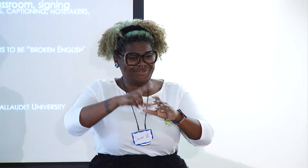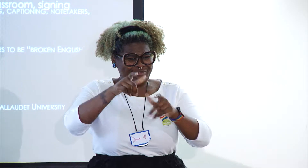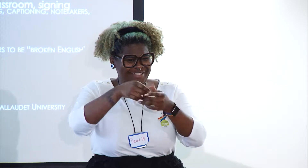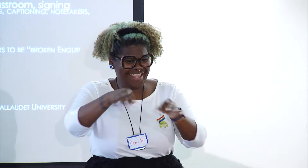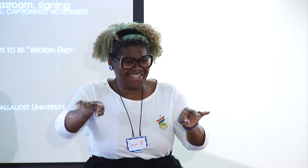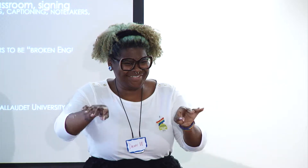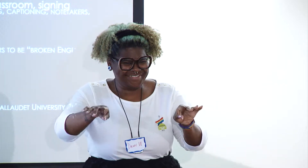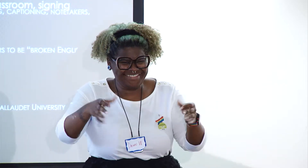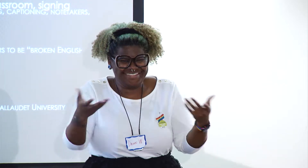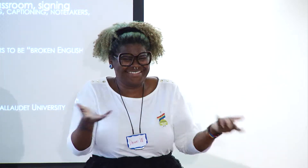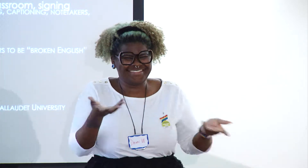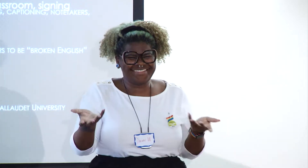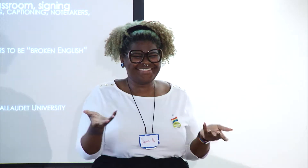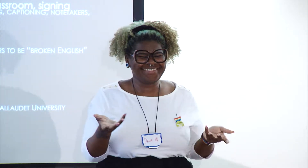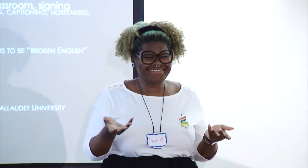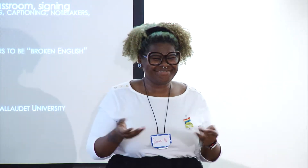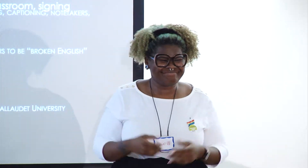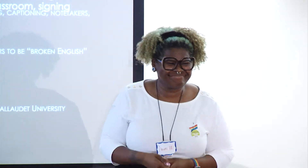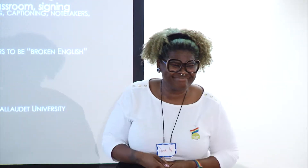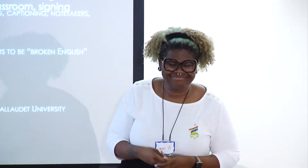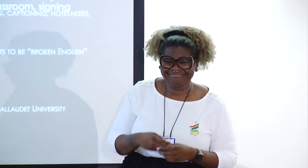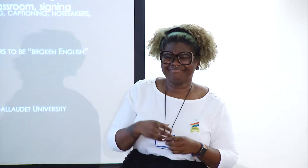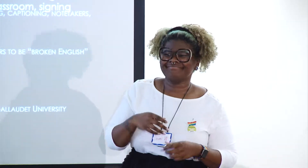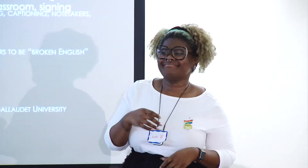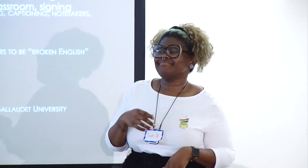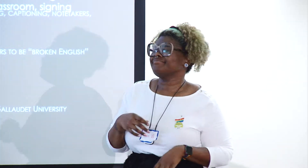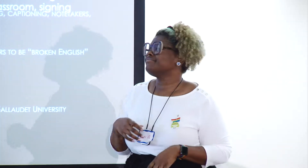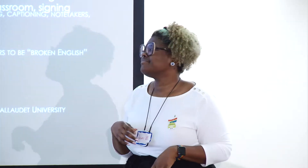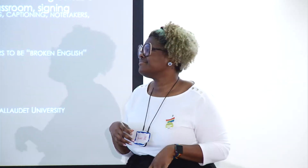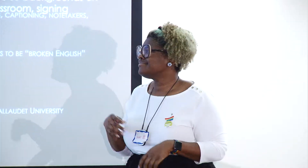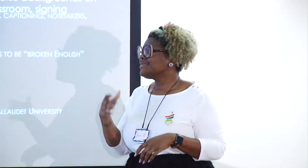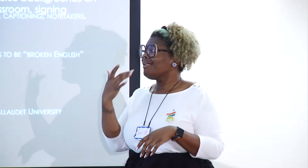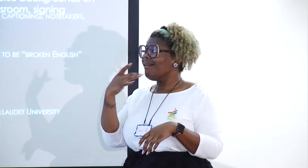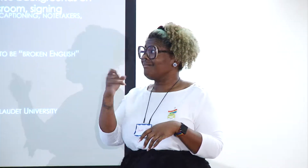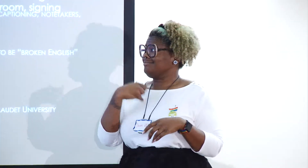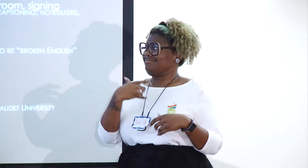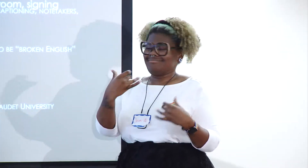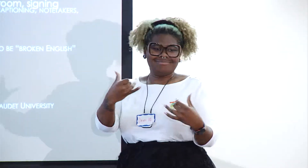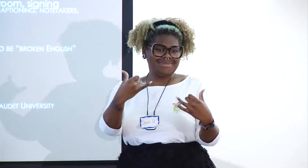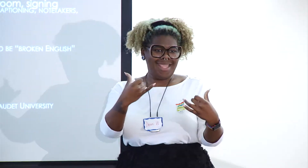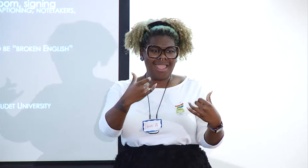to use a natural form of communication, sign language.